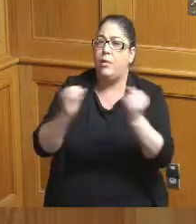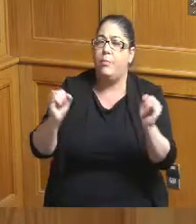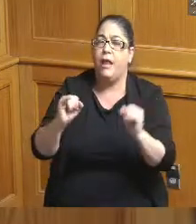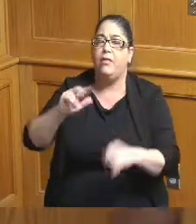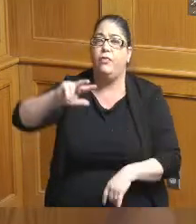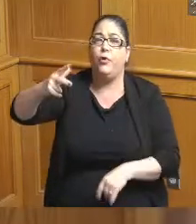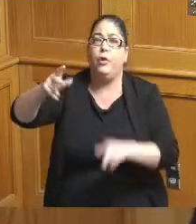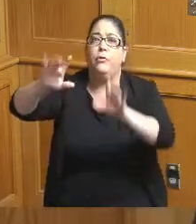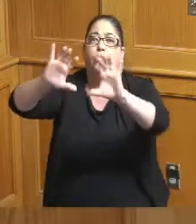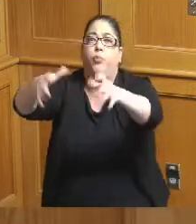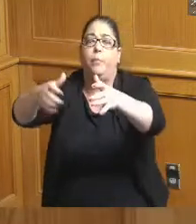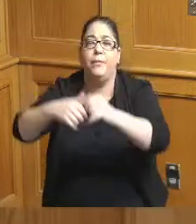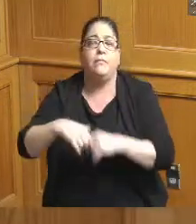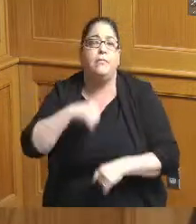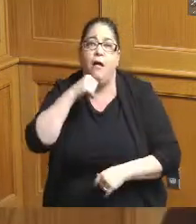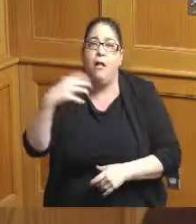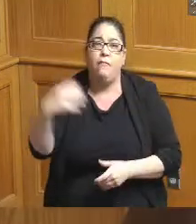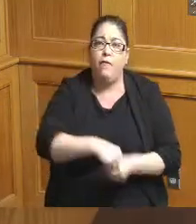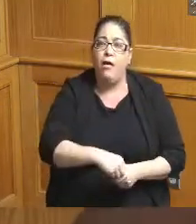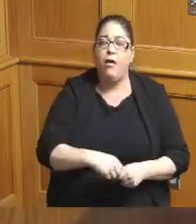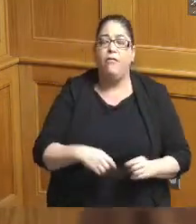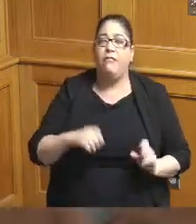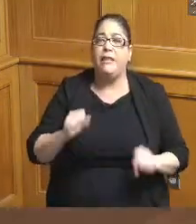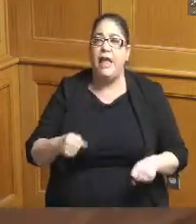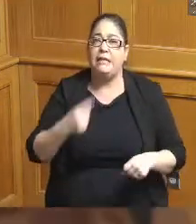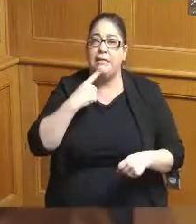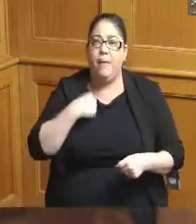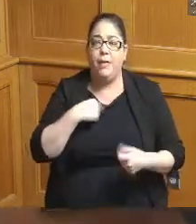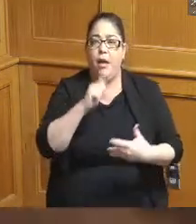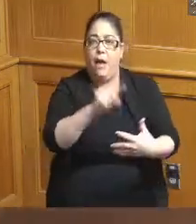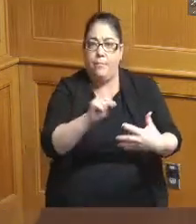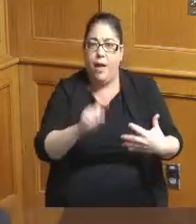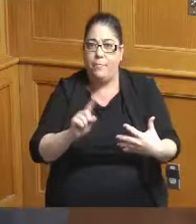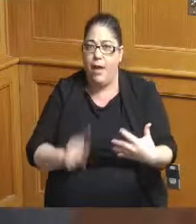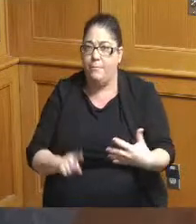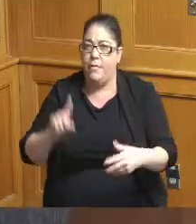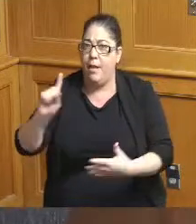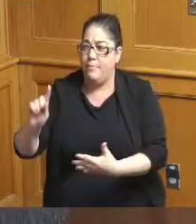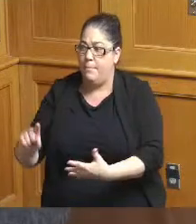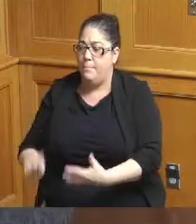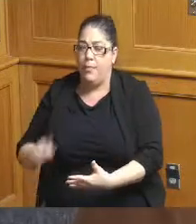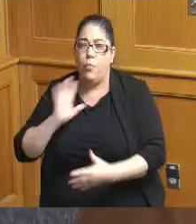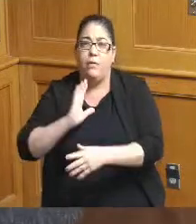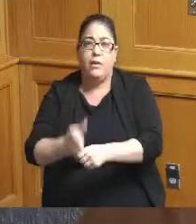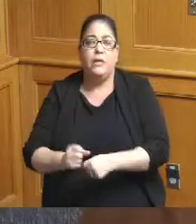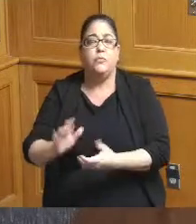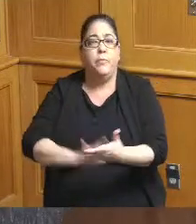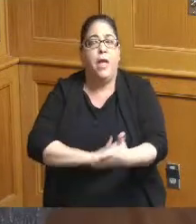if we do X Y and Z we're going to get X Y and Z to help pay off the 39 million dollar debt